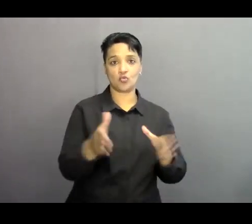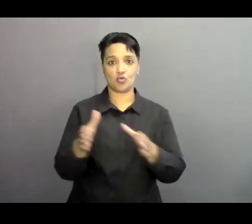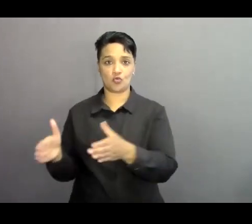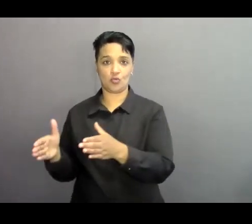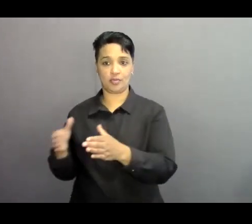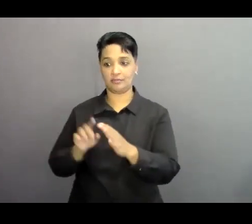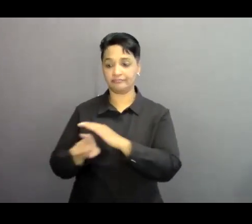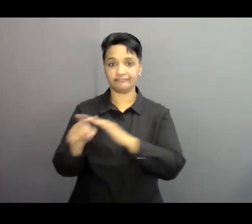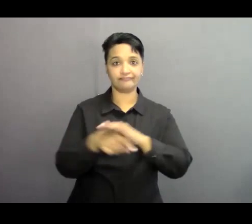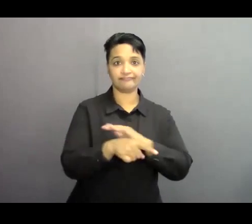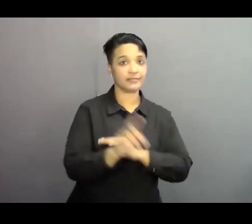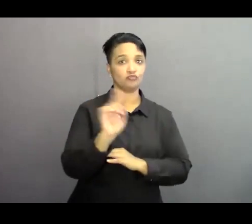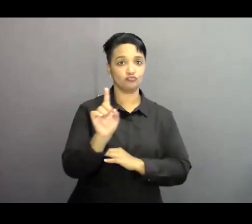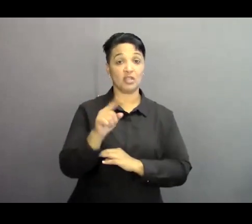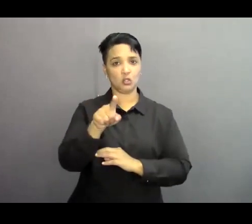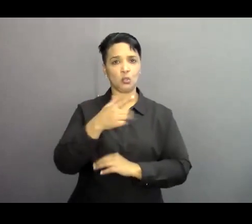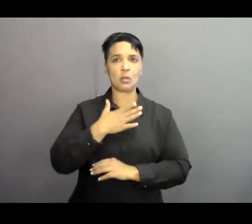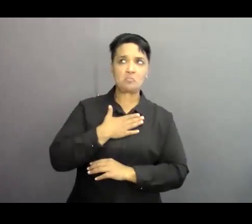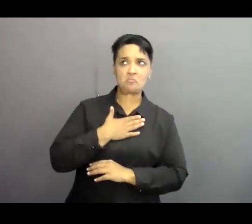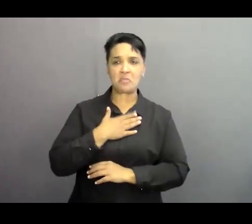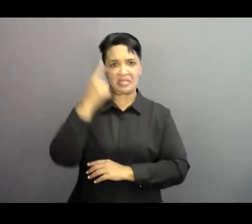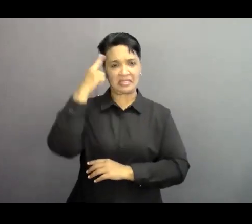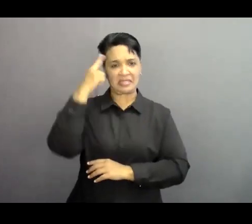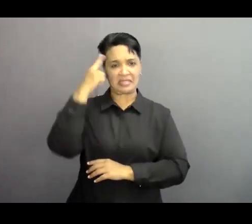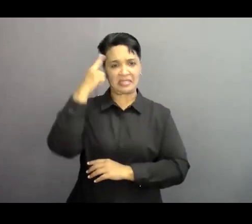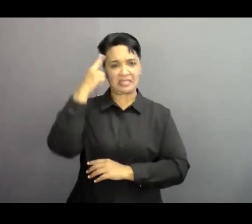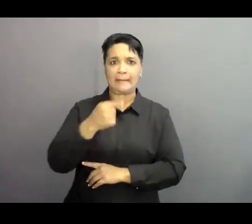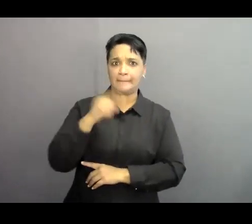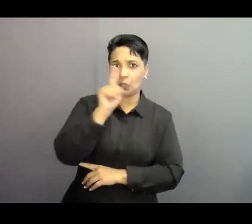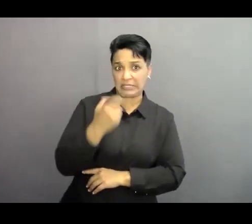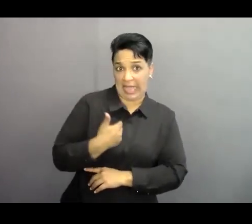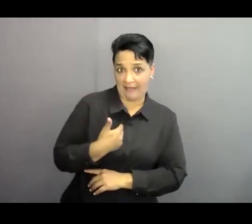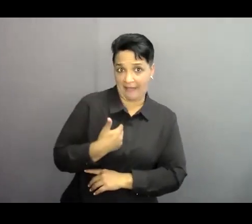the Raise Hand button if you have any questions, because I think it is really important if you have